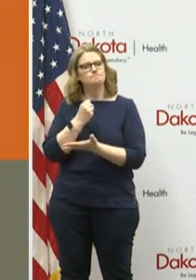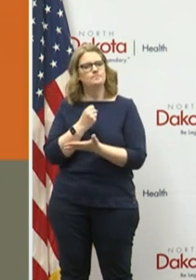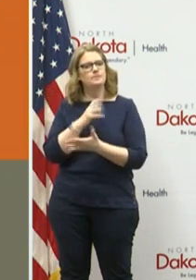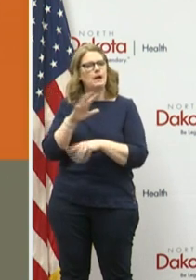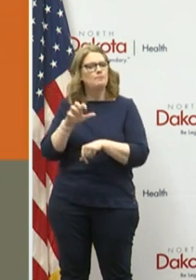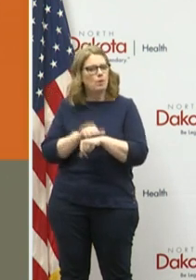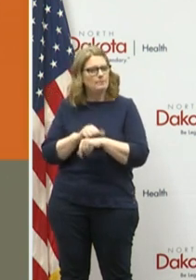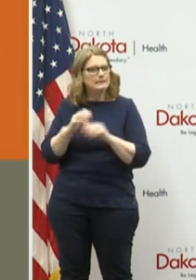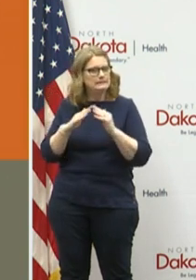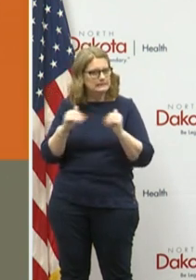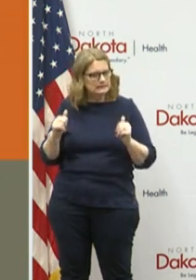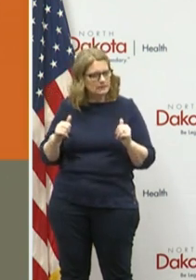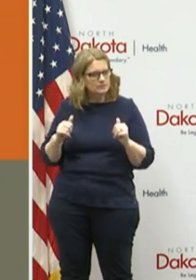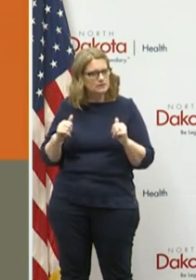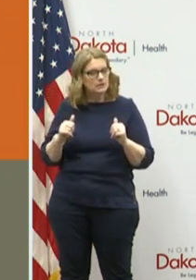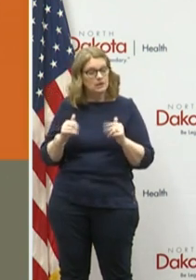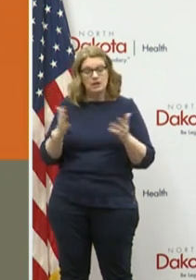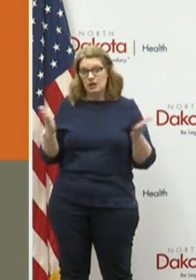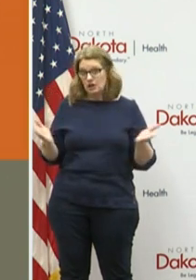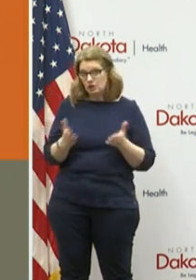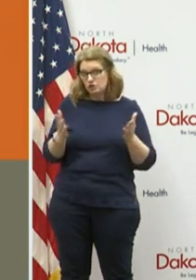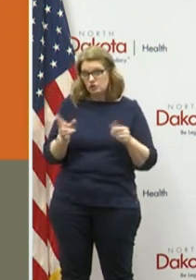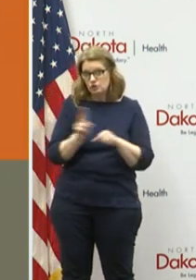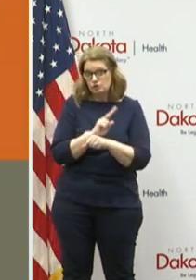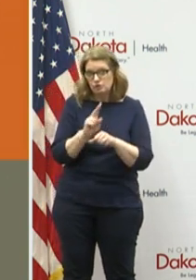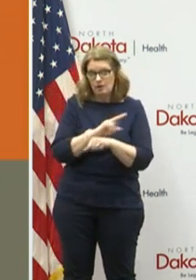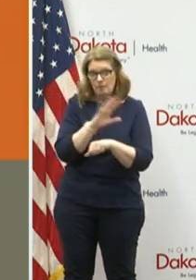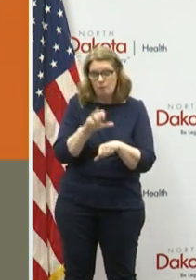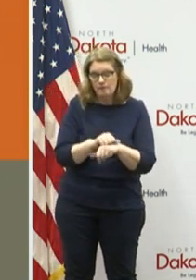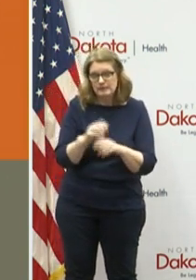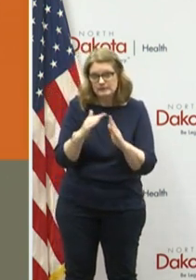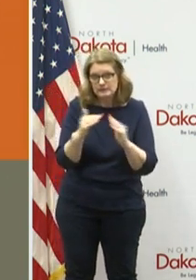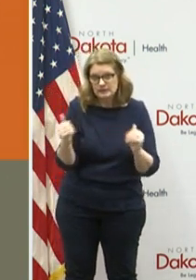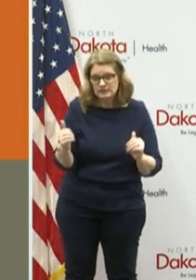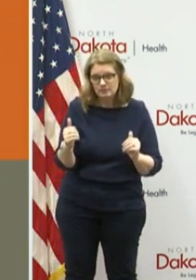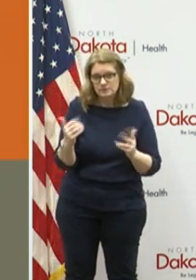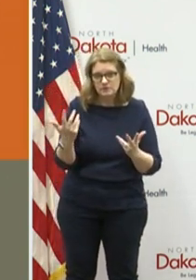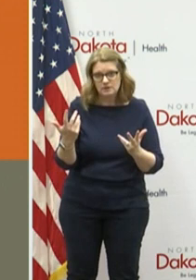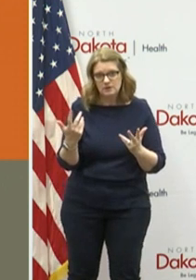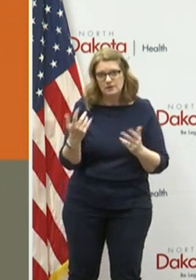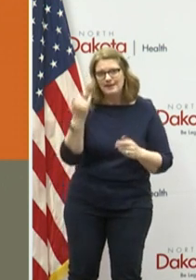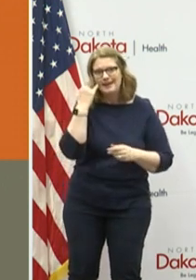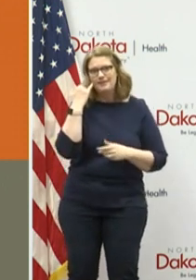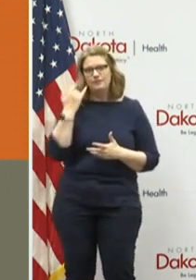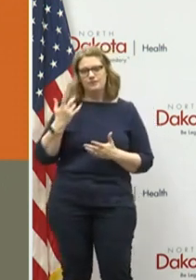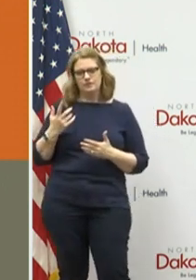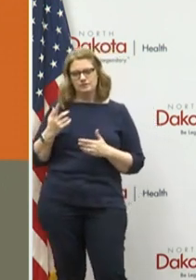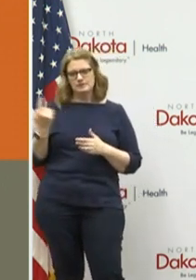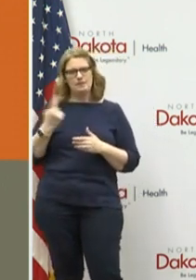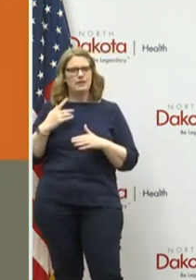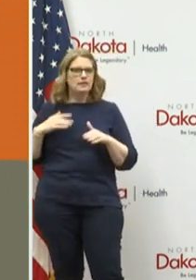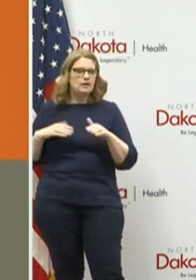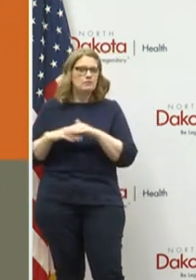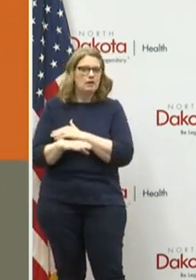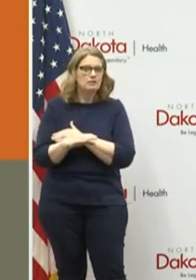UNDER HAIR SALONS, MEDISPAS, GREEN STATES BUSINESSES IN THE PERSONAL CARE BUSINESS CAN UTILIZE APPOINTMENT SYSTEMS.